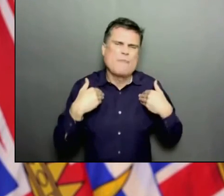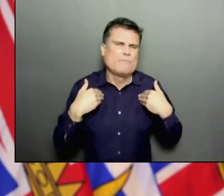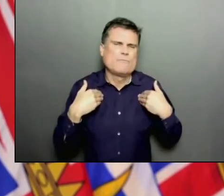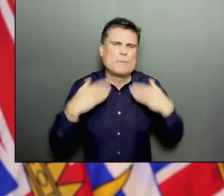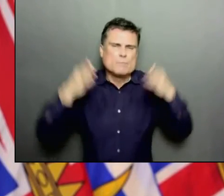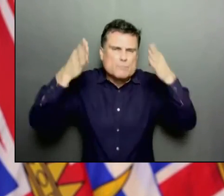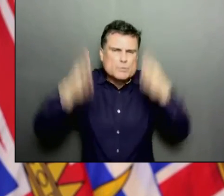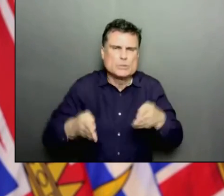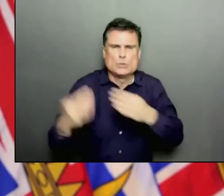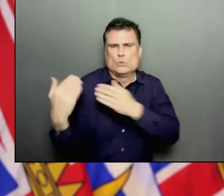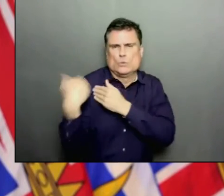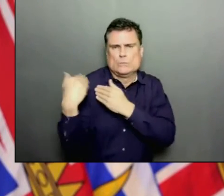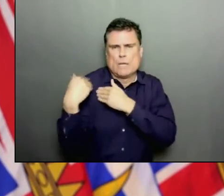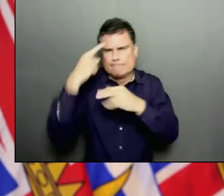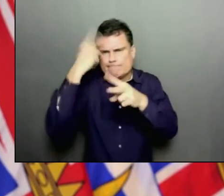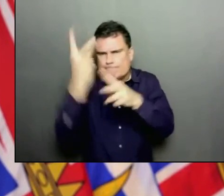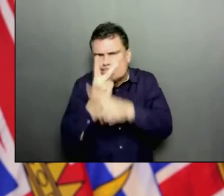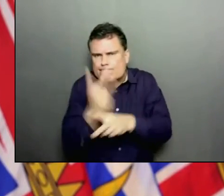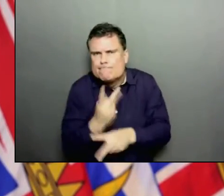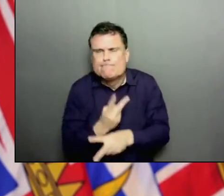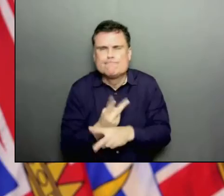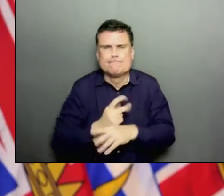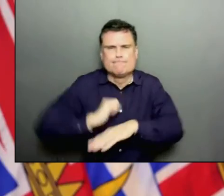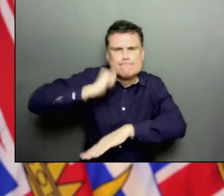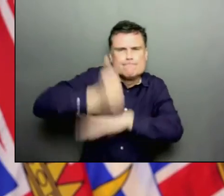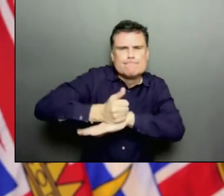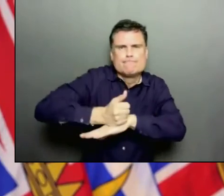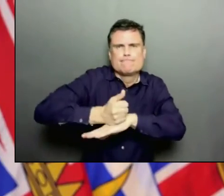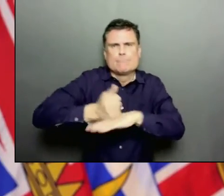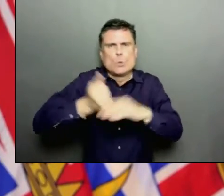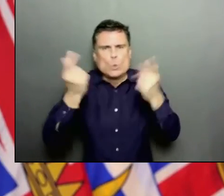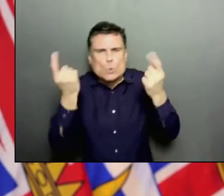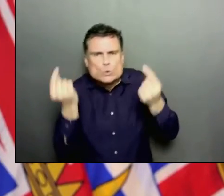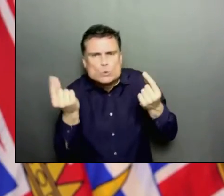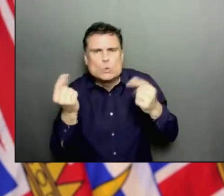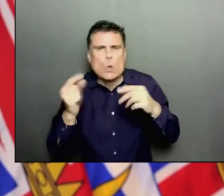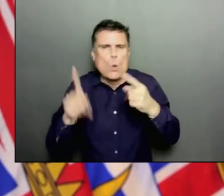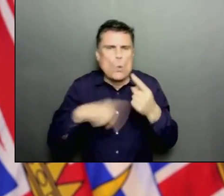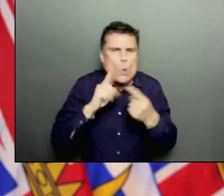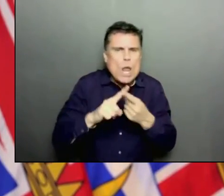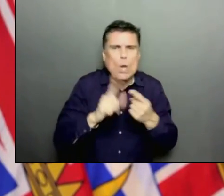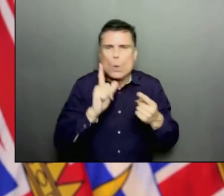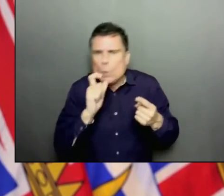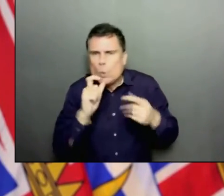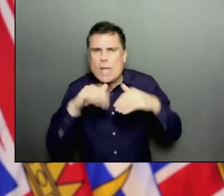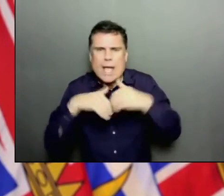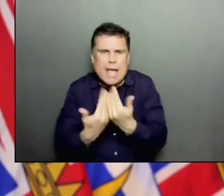all those important pieces together. I'll just say thank you and have a happy Christmas, and safe